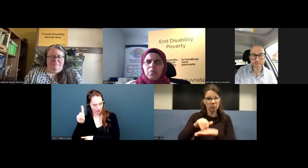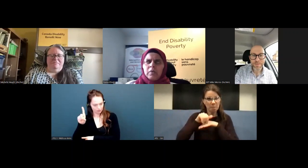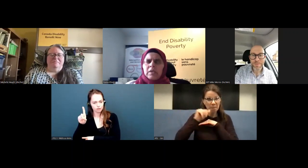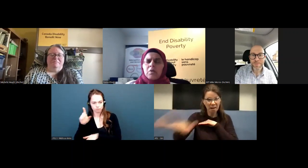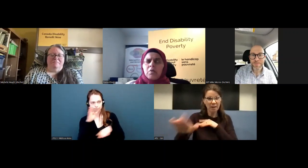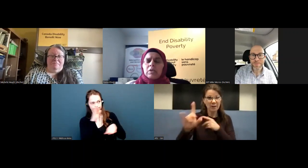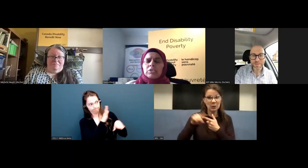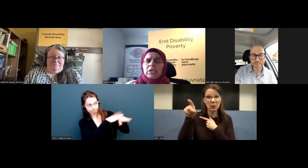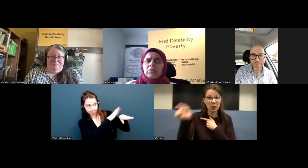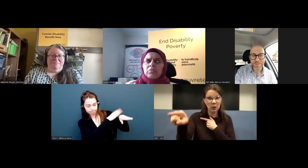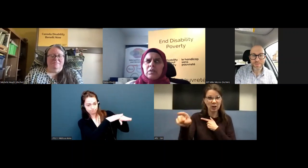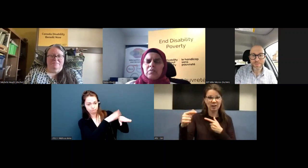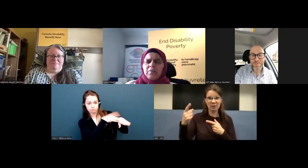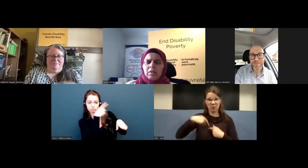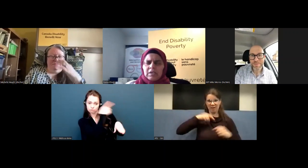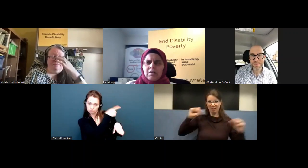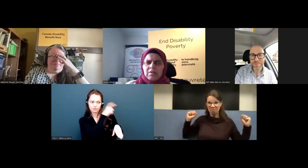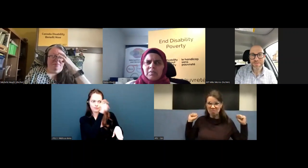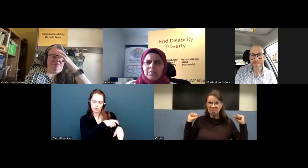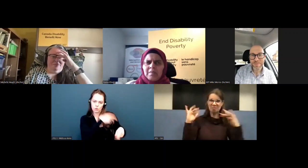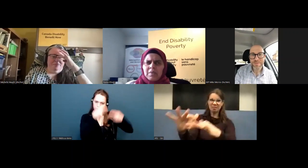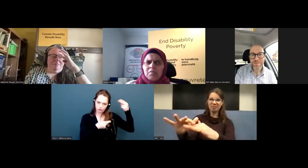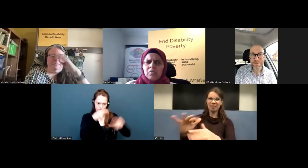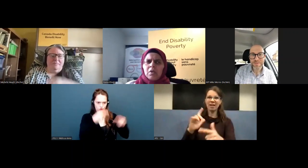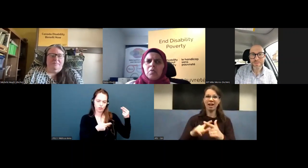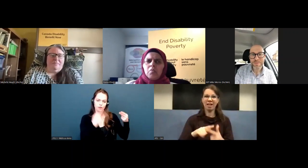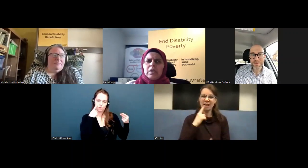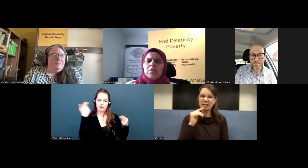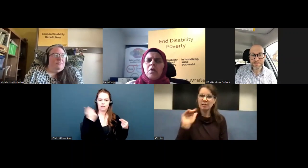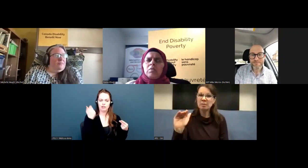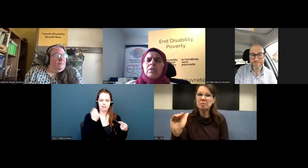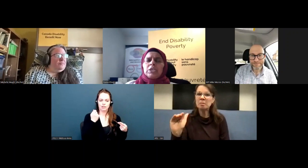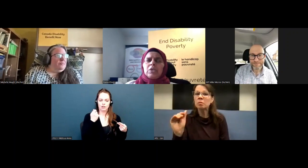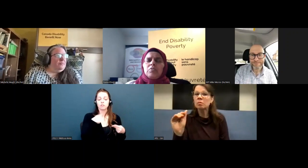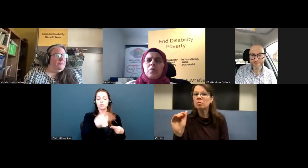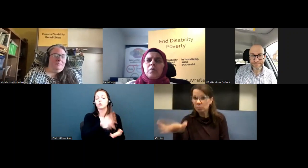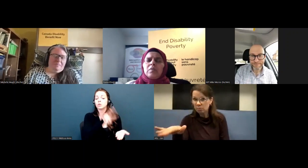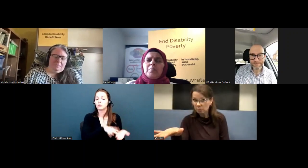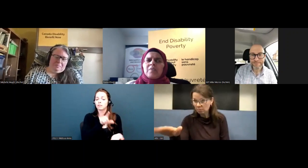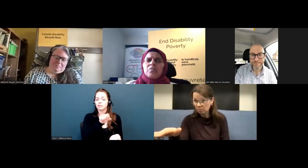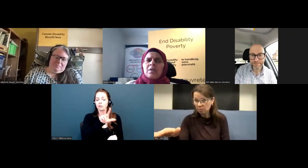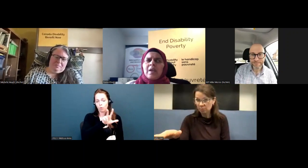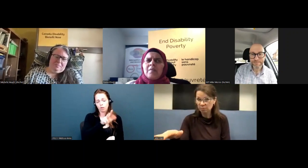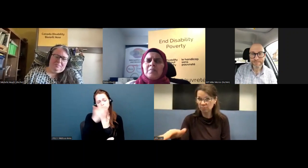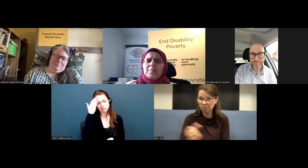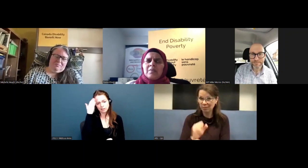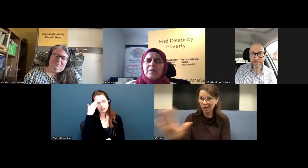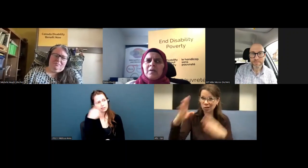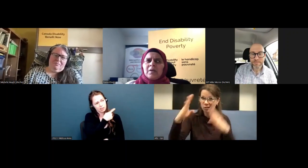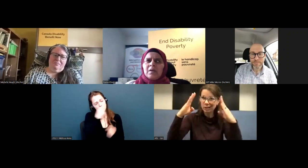WE KNOW SHE CAN DO IT IN THE FALL ECONOMIC STATEMENT. WE KNOW SHE CAN DO IT WITH A SPECIAL ANNOUNCEMENT.